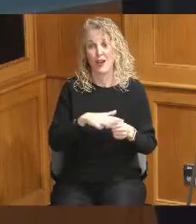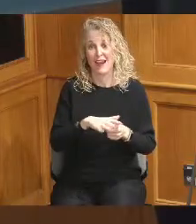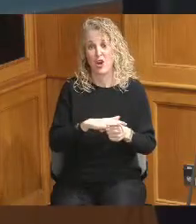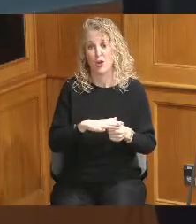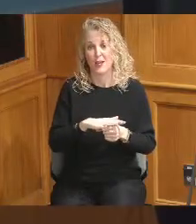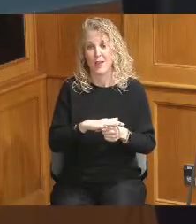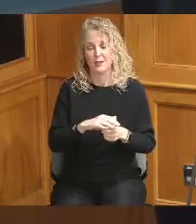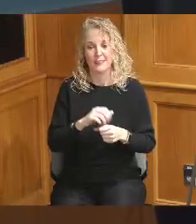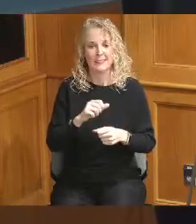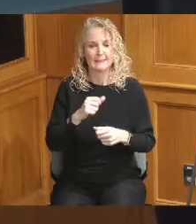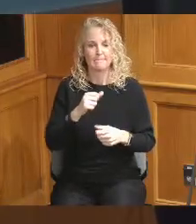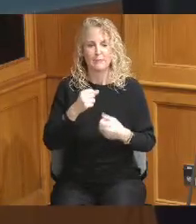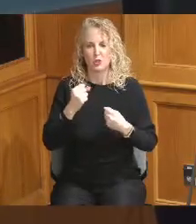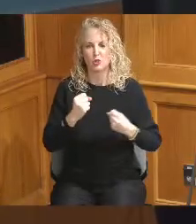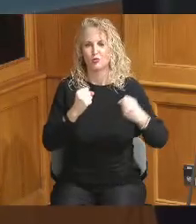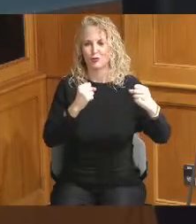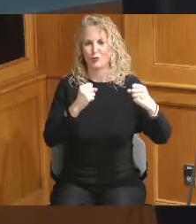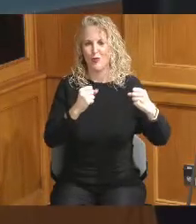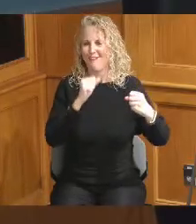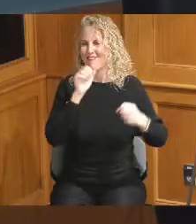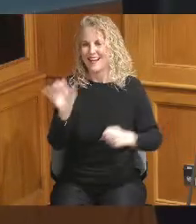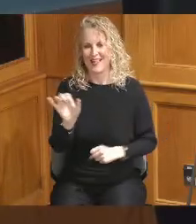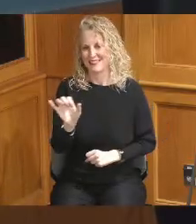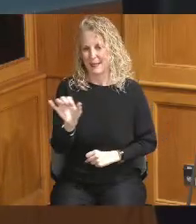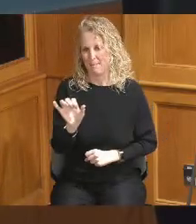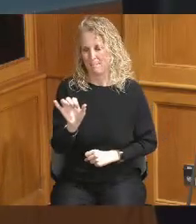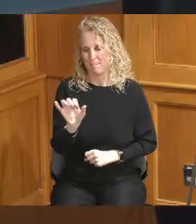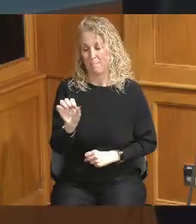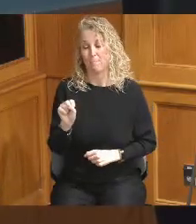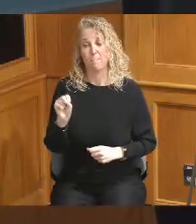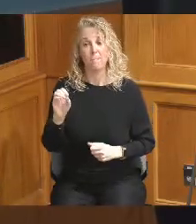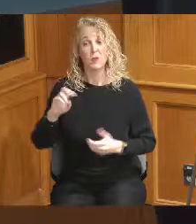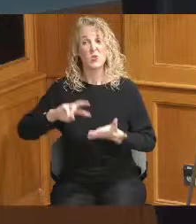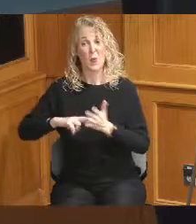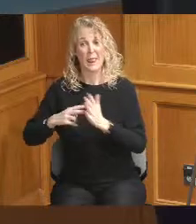not as robust and so continuing to do that work outside the city is going to be really important